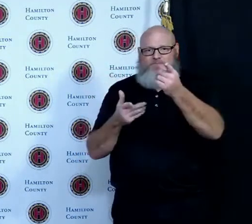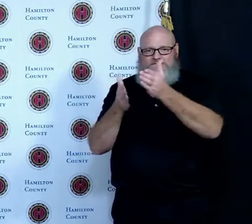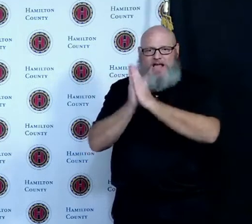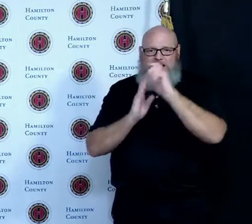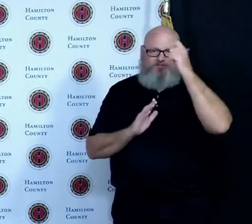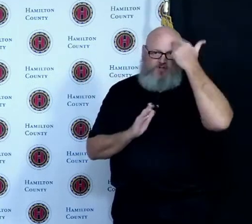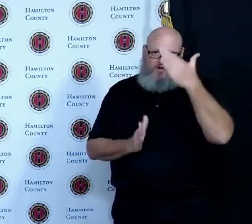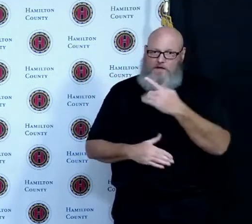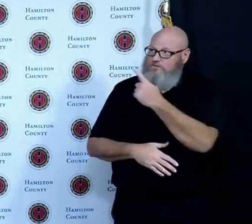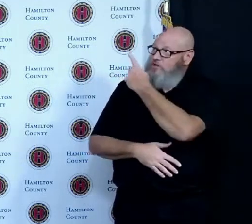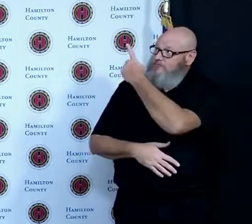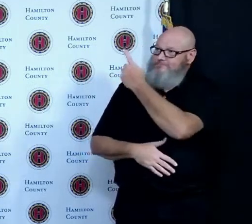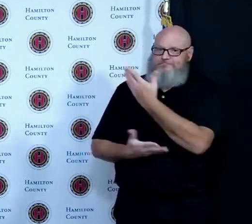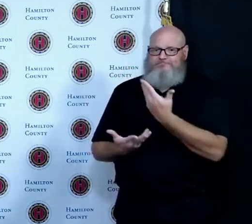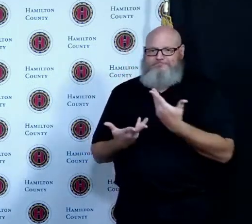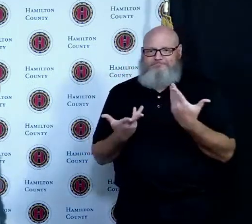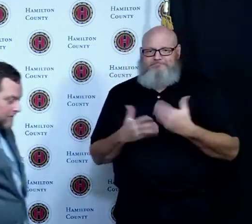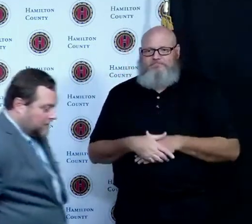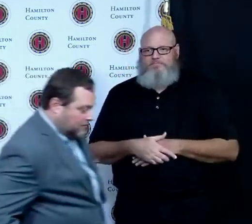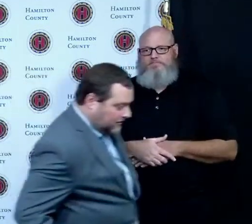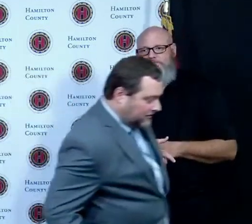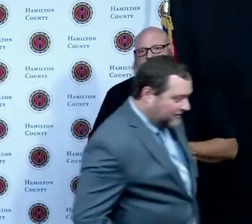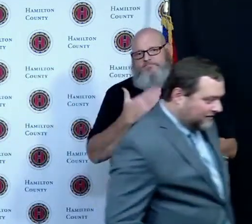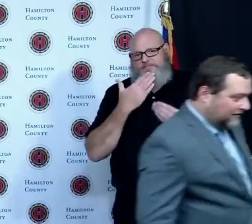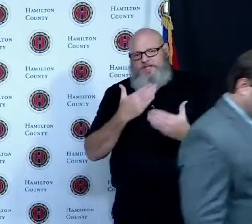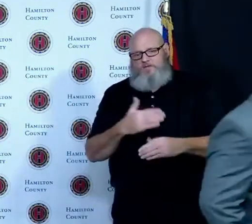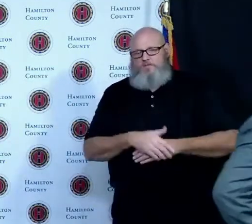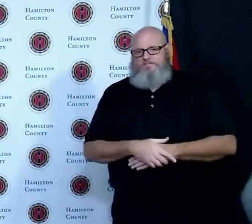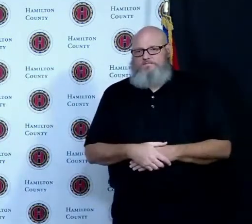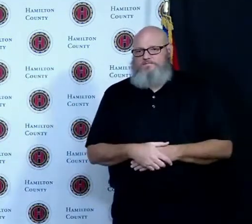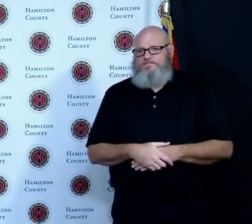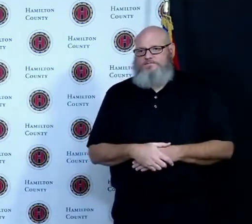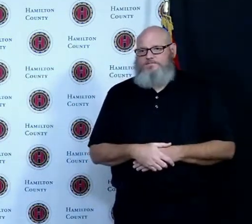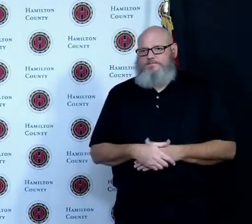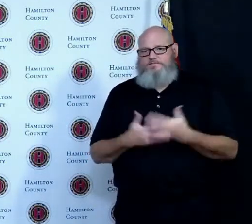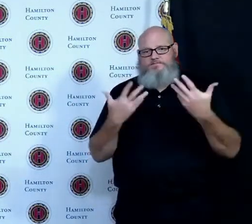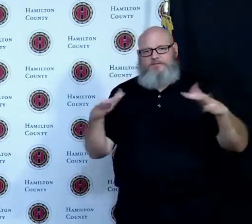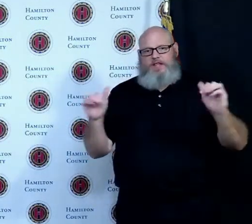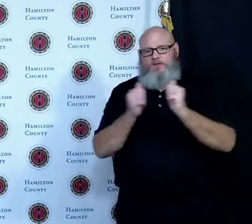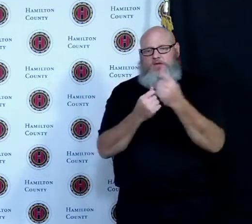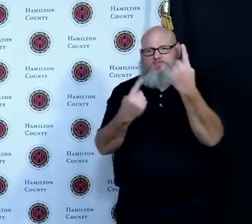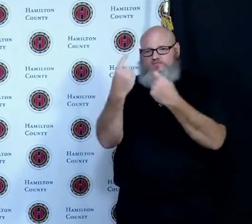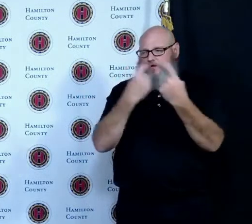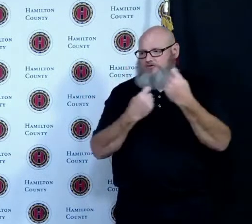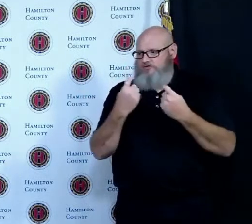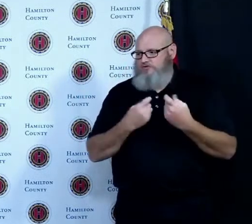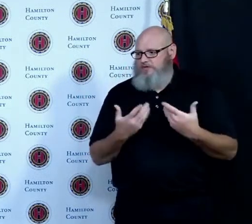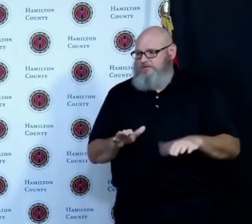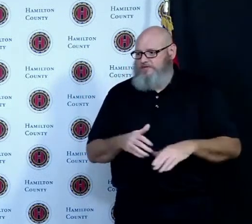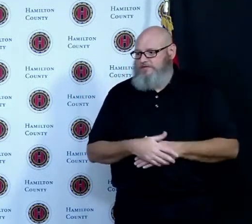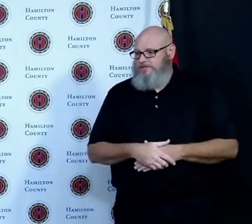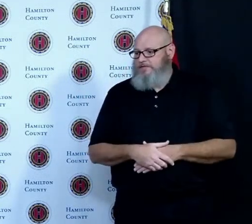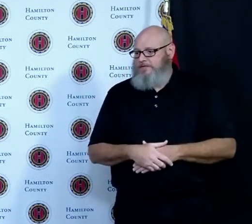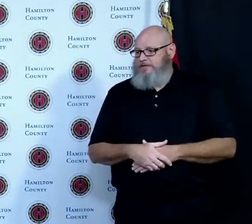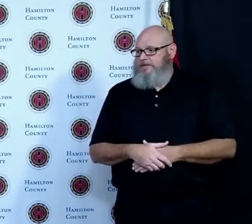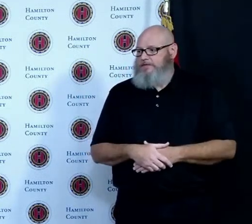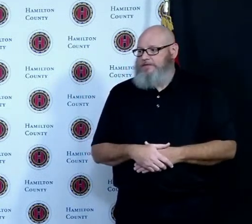thank you thank you that seems to conclude our questions from reporters yeah thanks and I'm